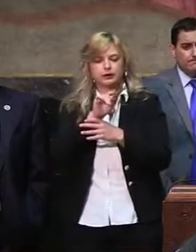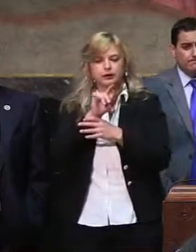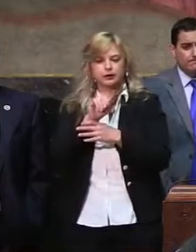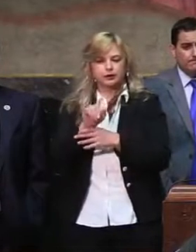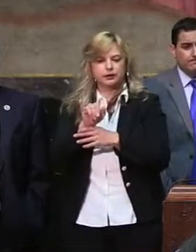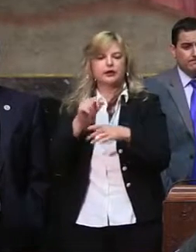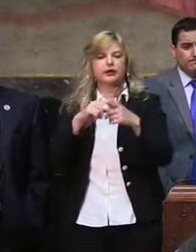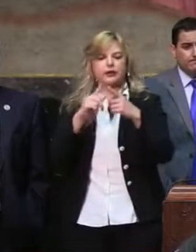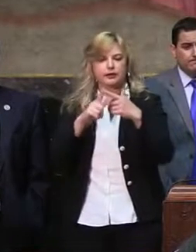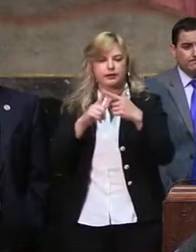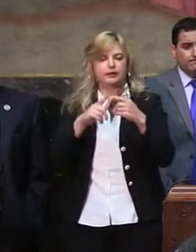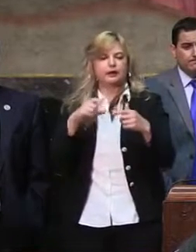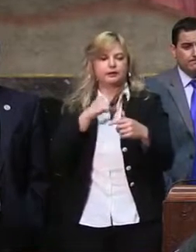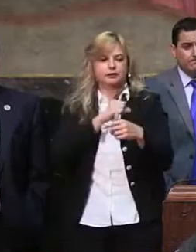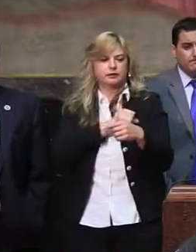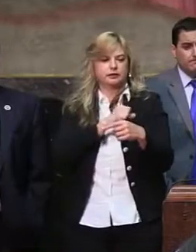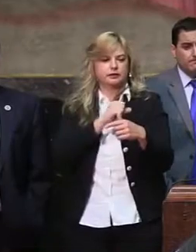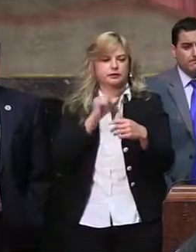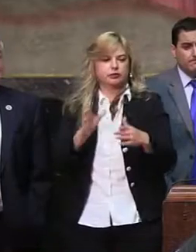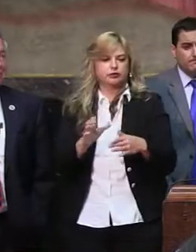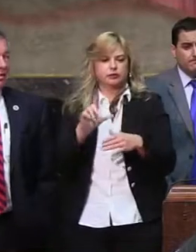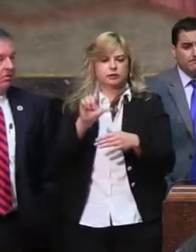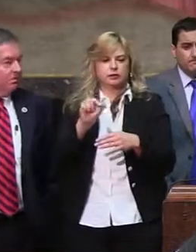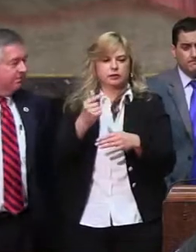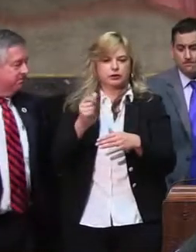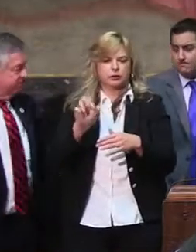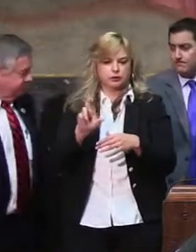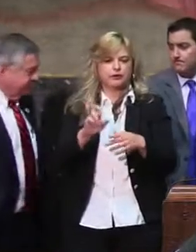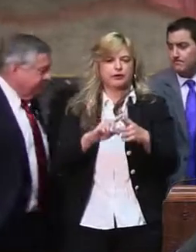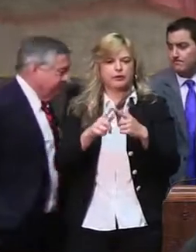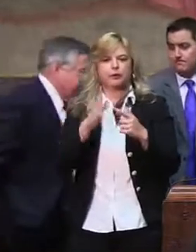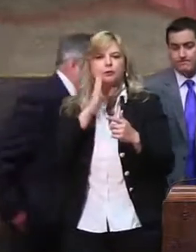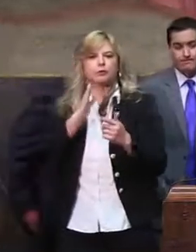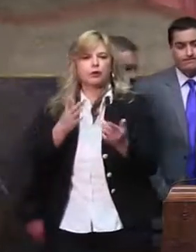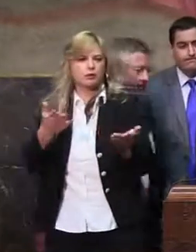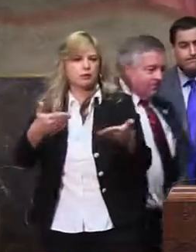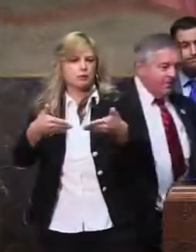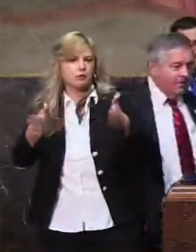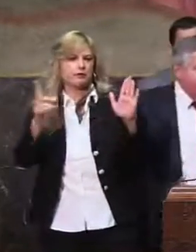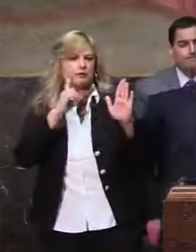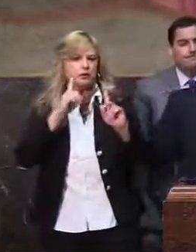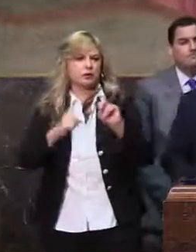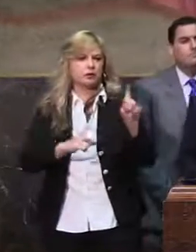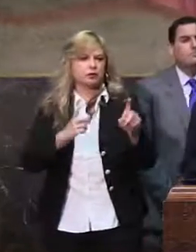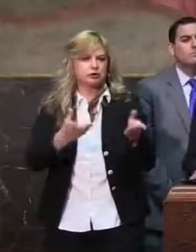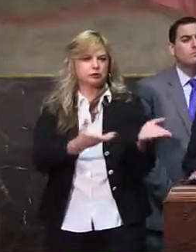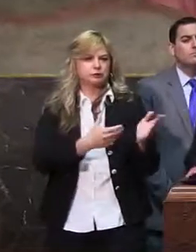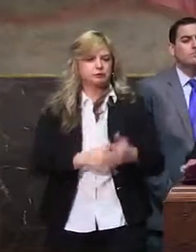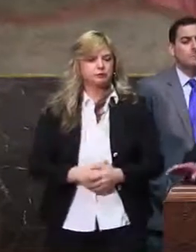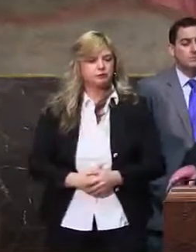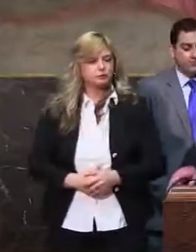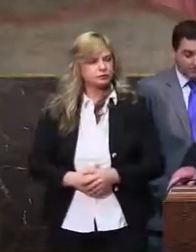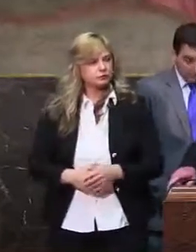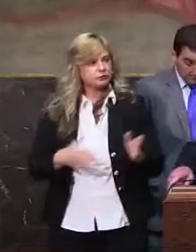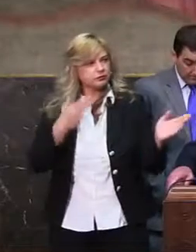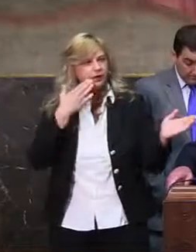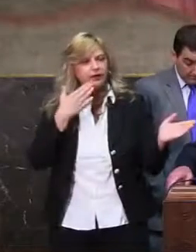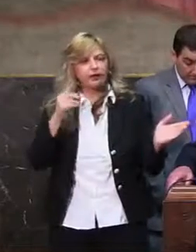from legal circuit any questions Thank You governor and thank you for allowing